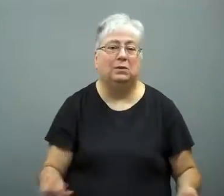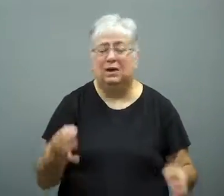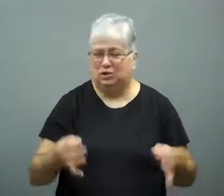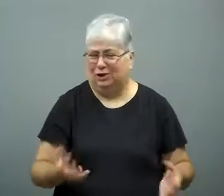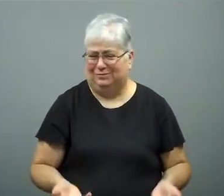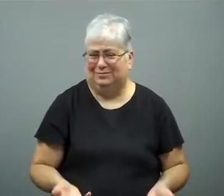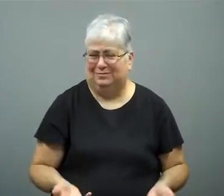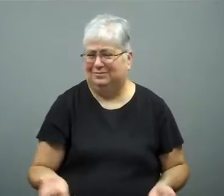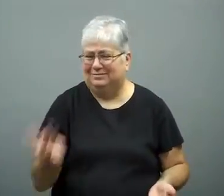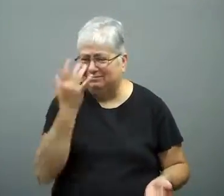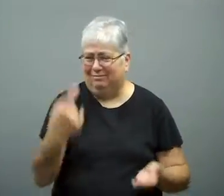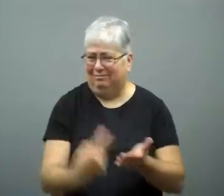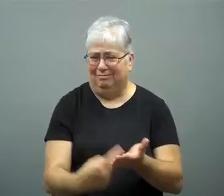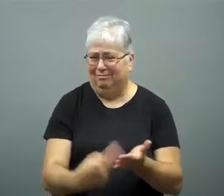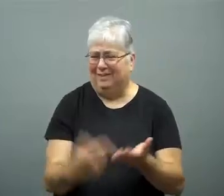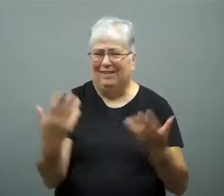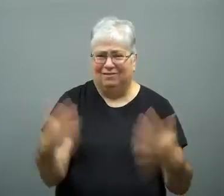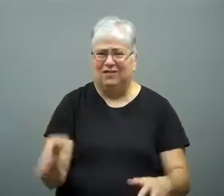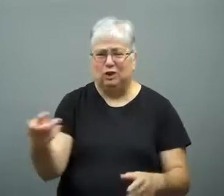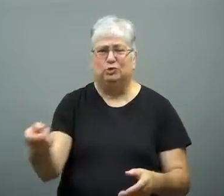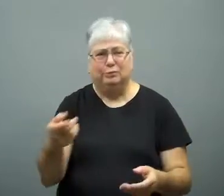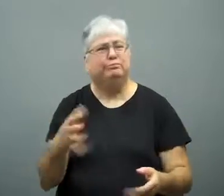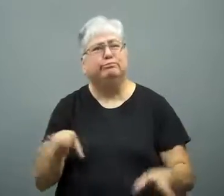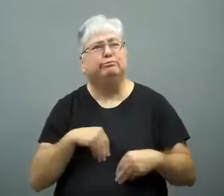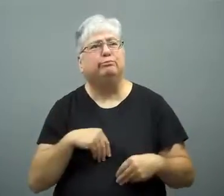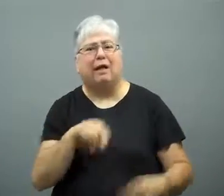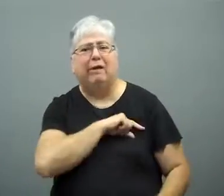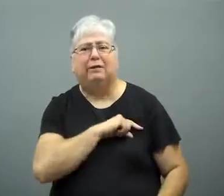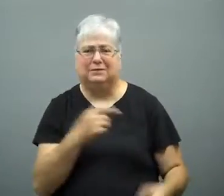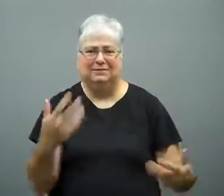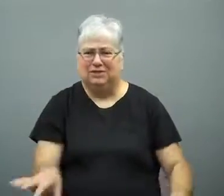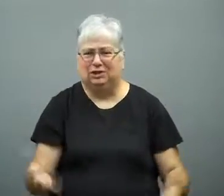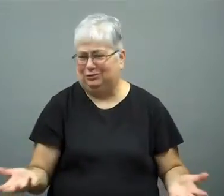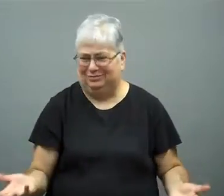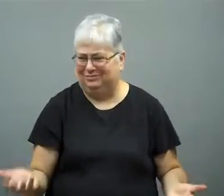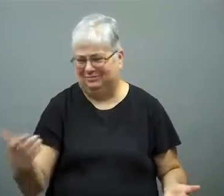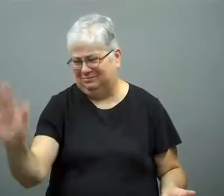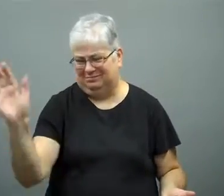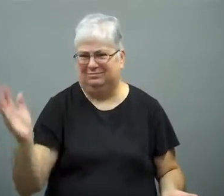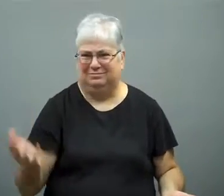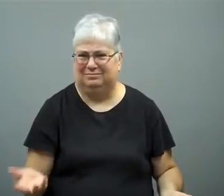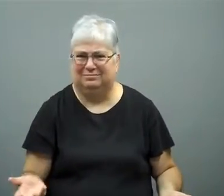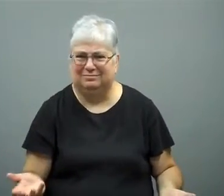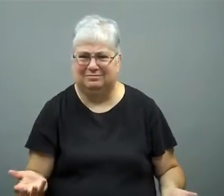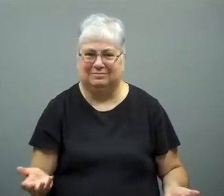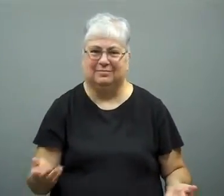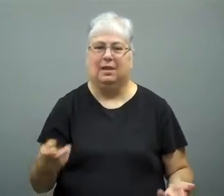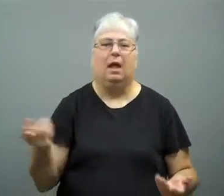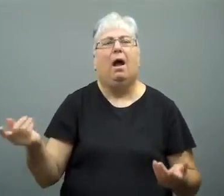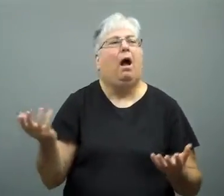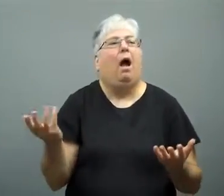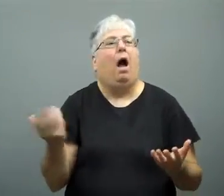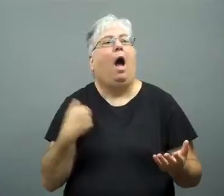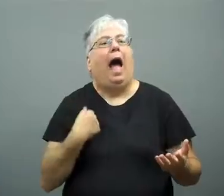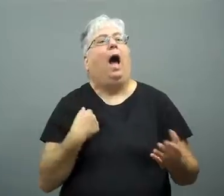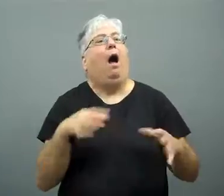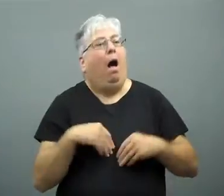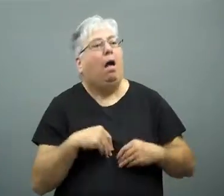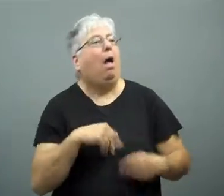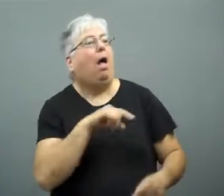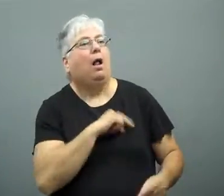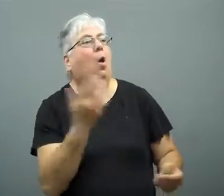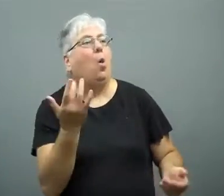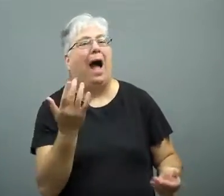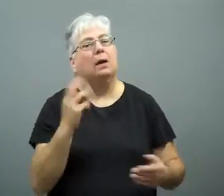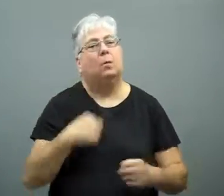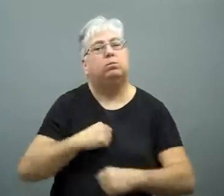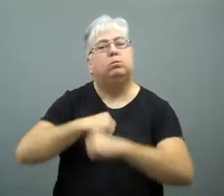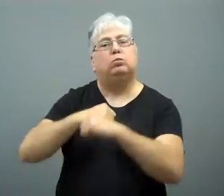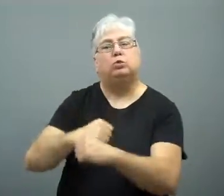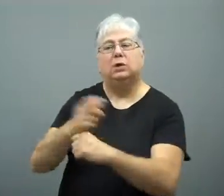The judge cut him off, saying he had already pled guilty to that charge.